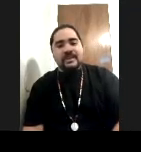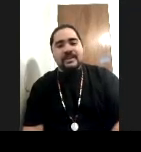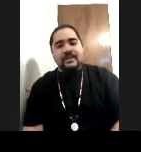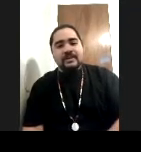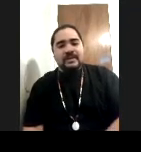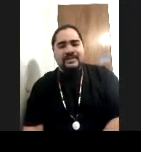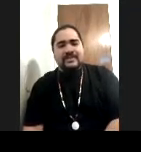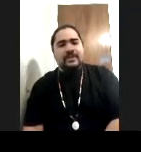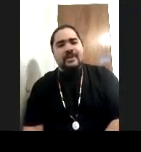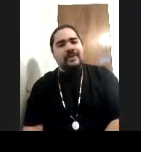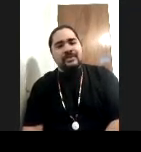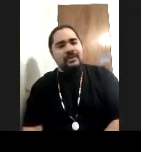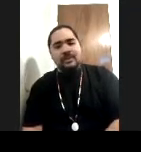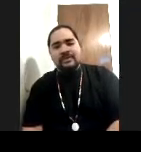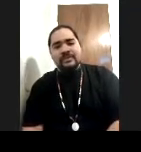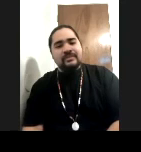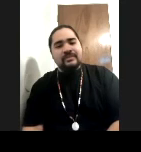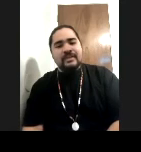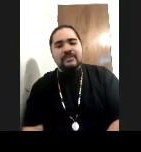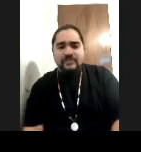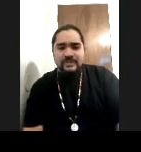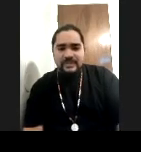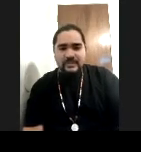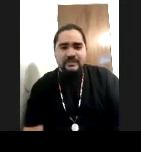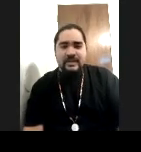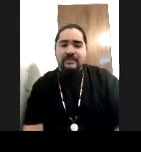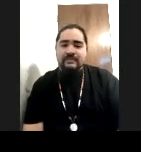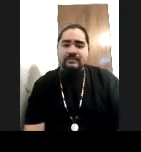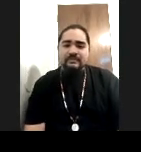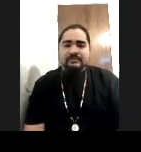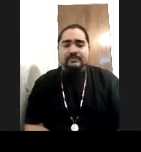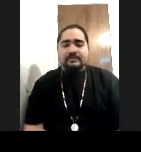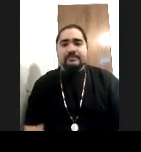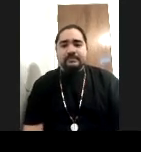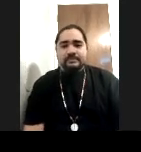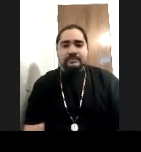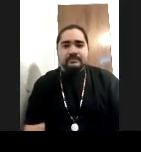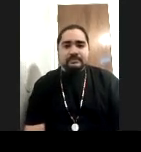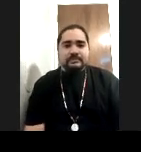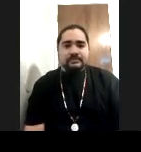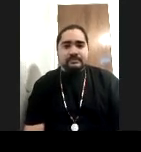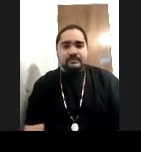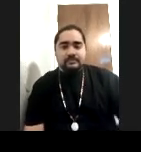and you stay stuck that way and you don't want to and you just want to stay closed off.